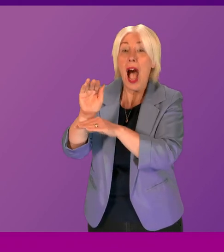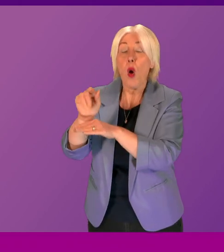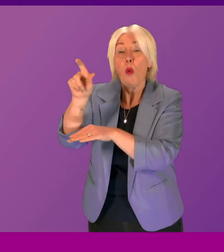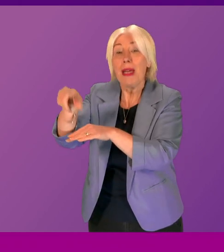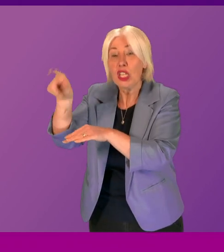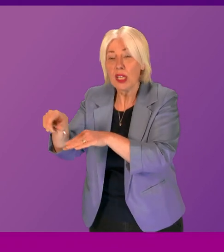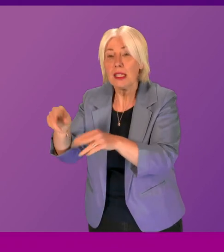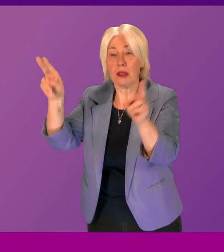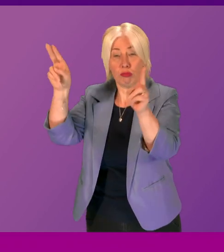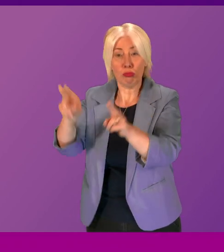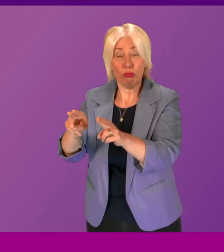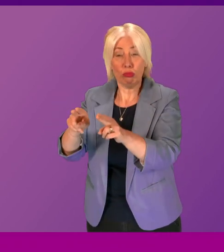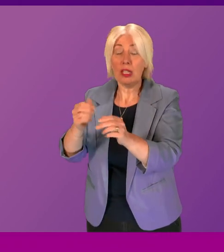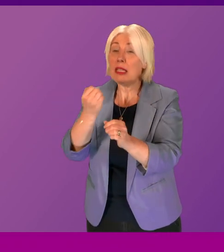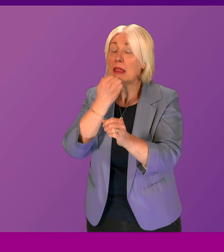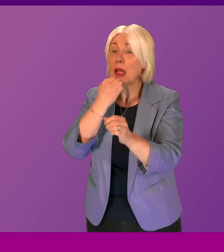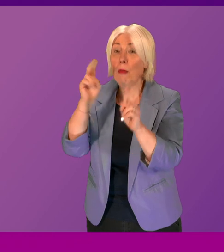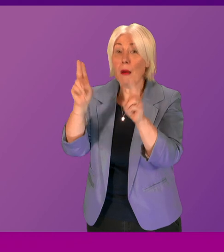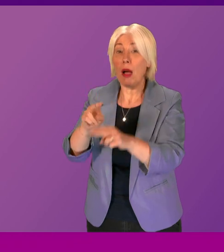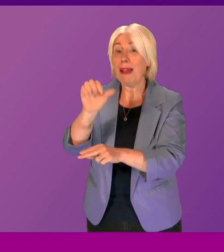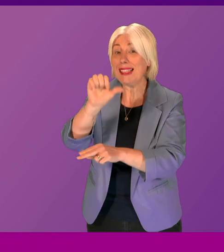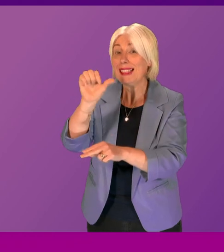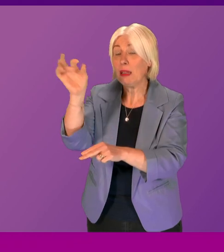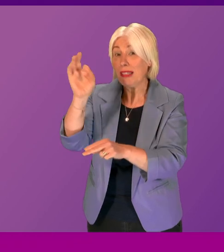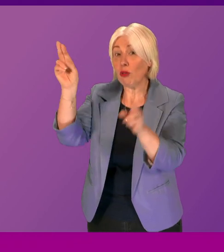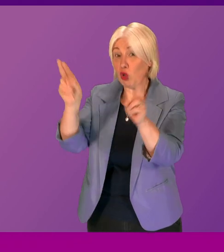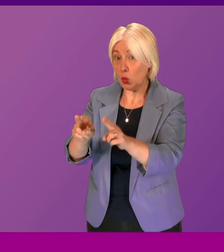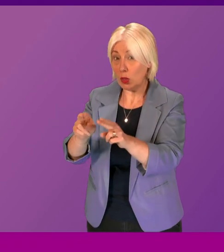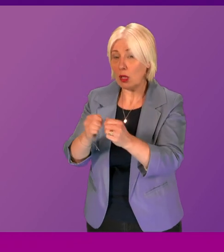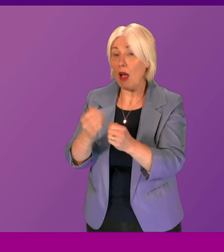since June 2022, we have seen a 66 per cent reduction in the number of people waiting